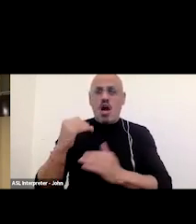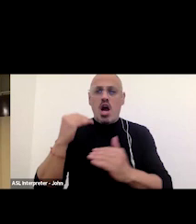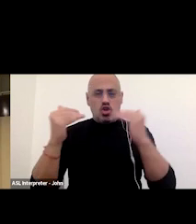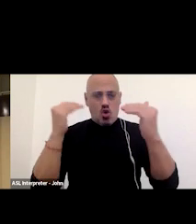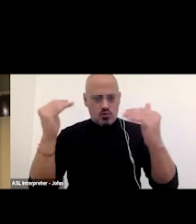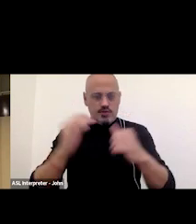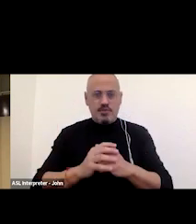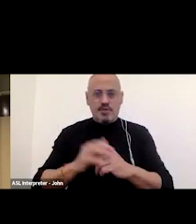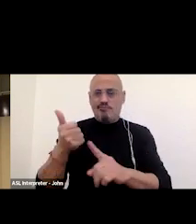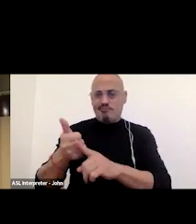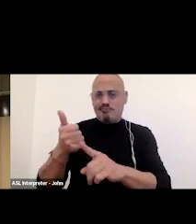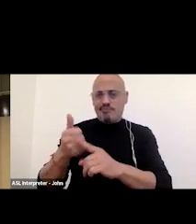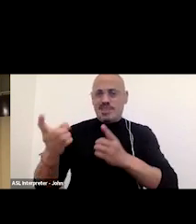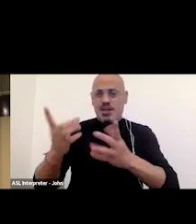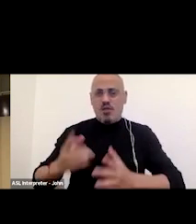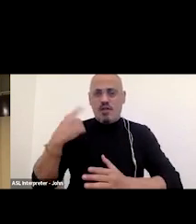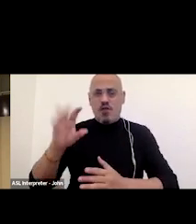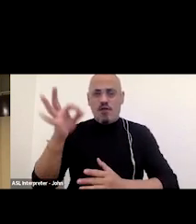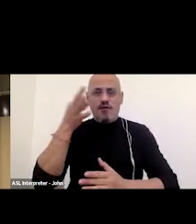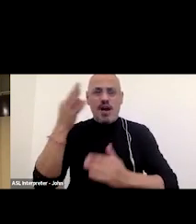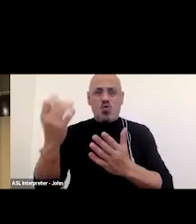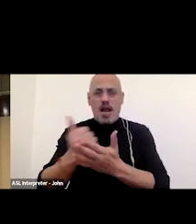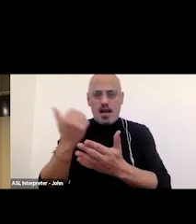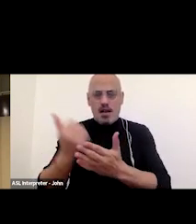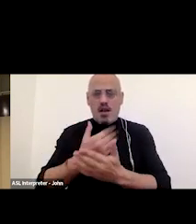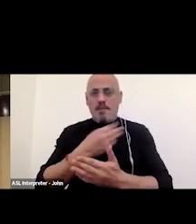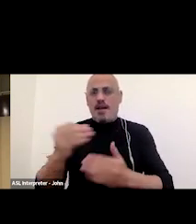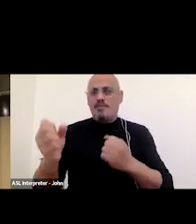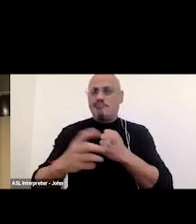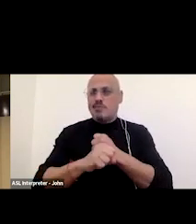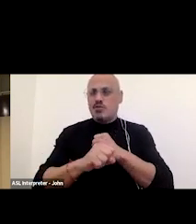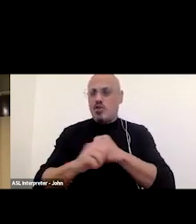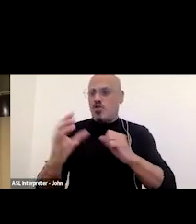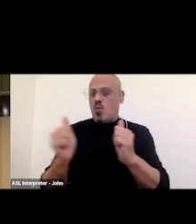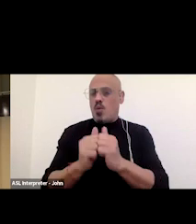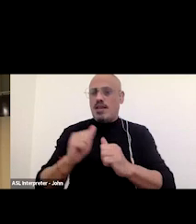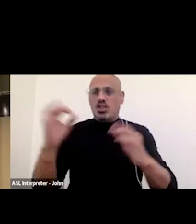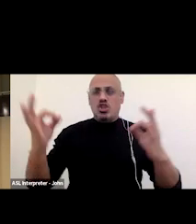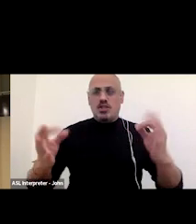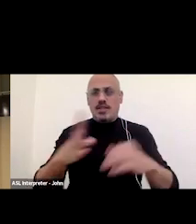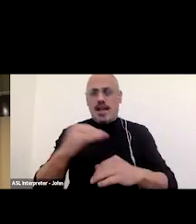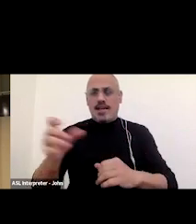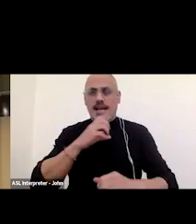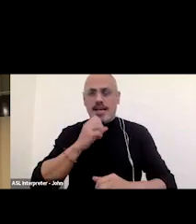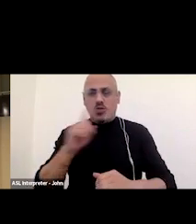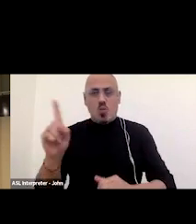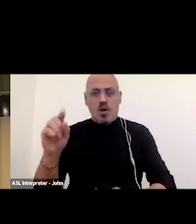and she is the director of Federal Income and Security with the Justice in Aging in Washington DC.